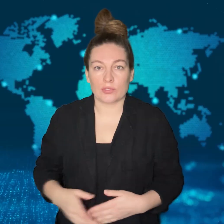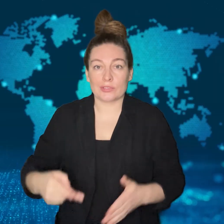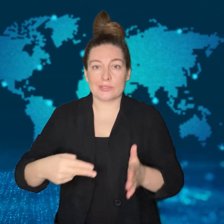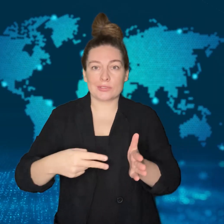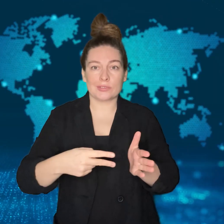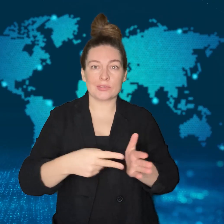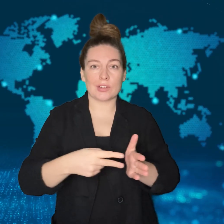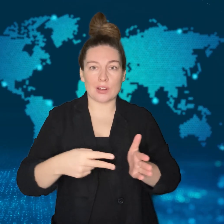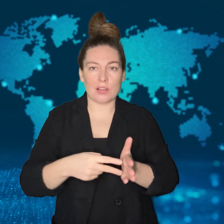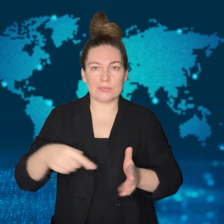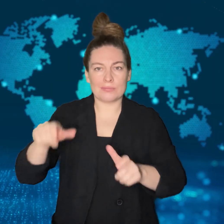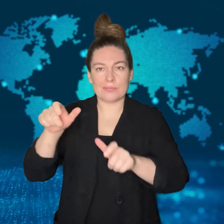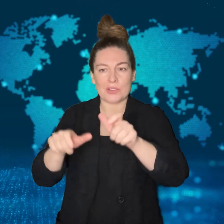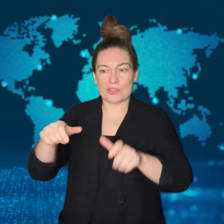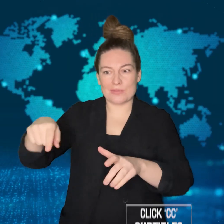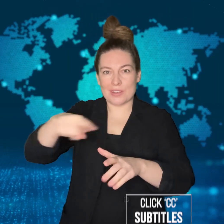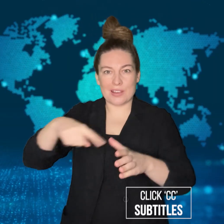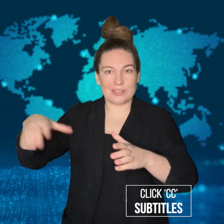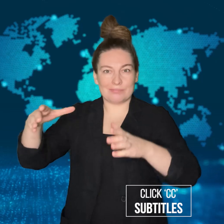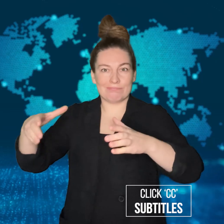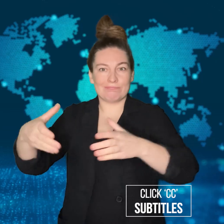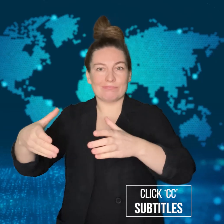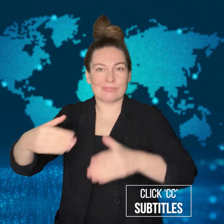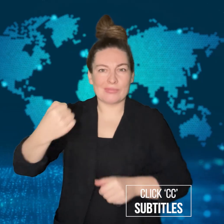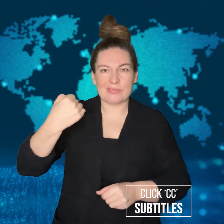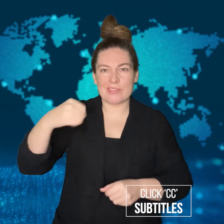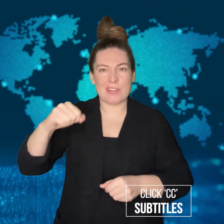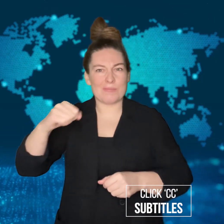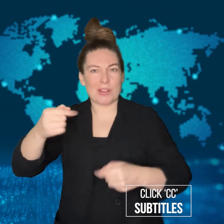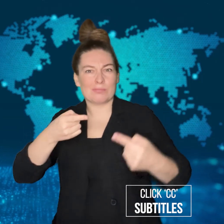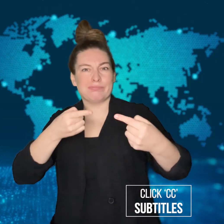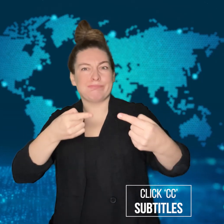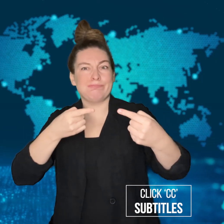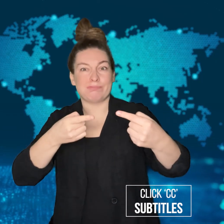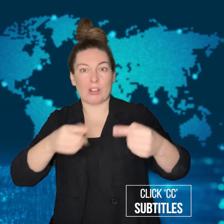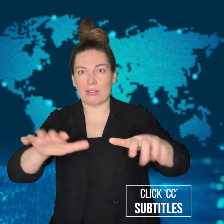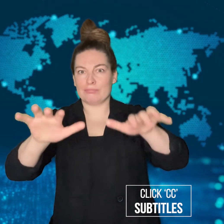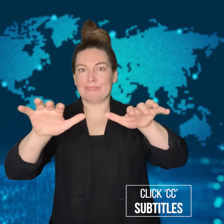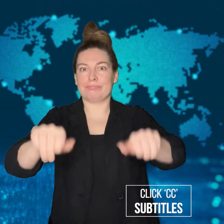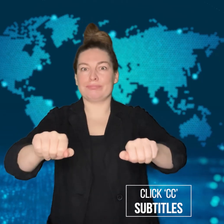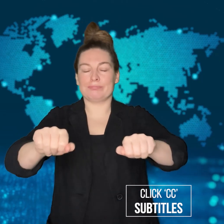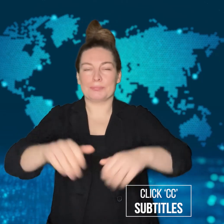Rebel forces takeover